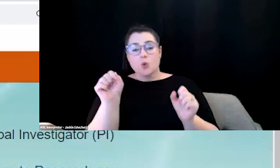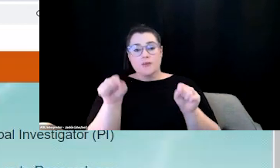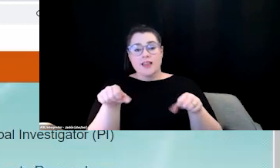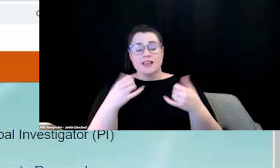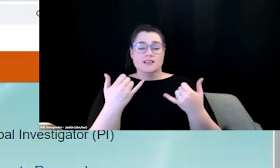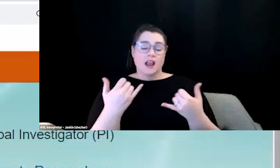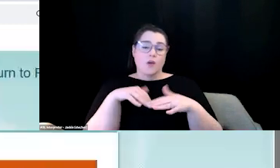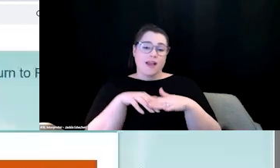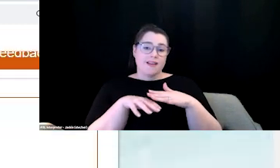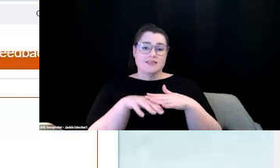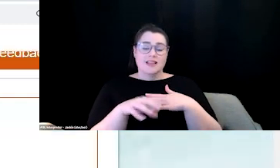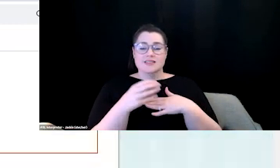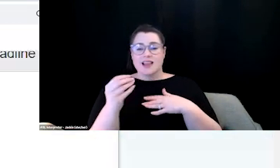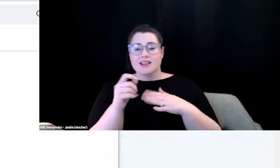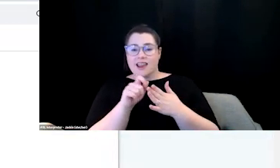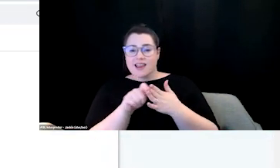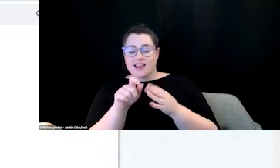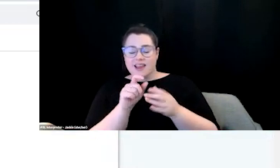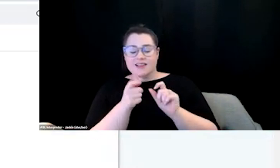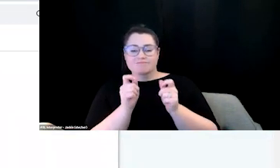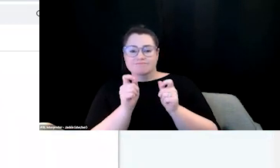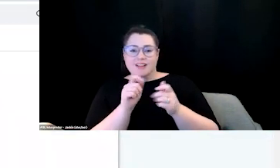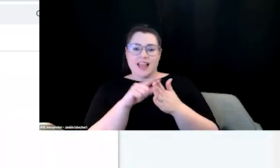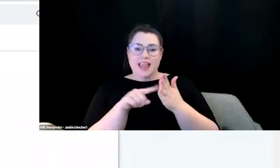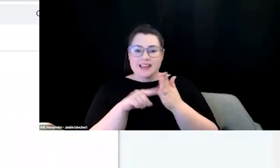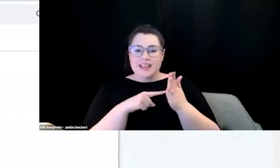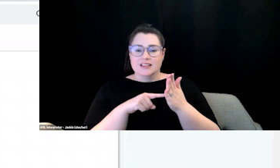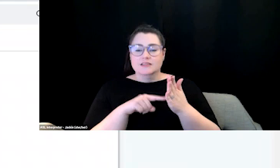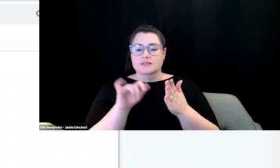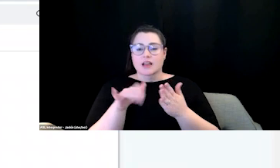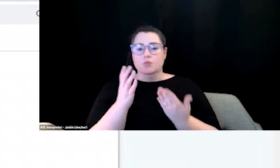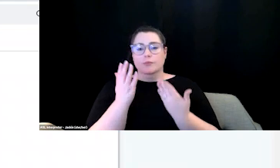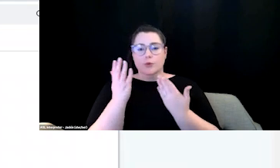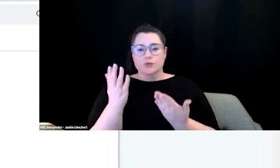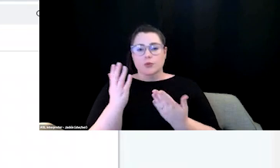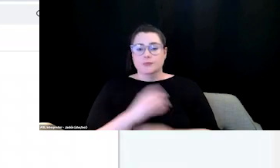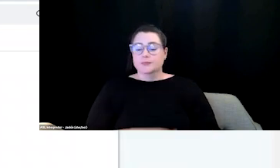All right, I'm going to go ahead and go back to the main screen and go, again, to my Actions